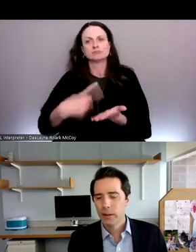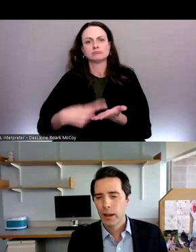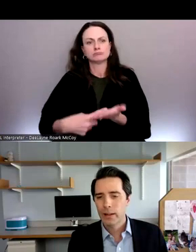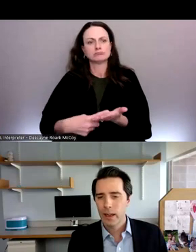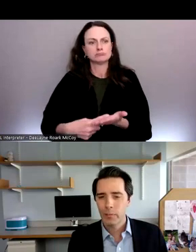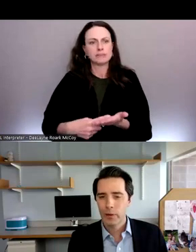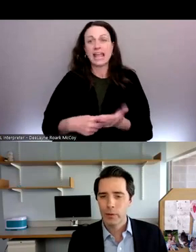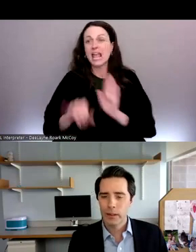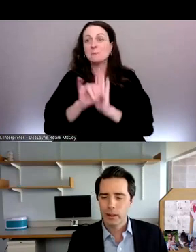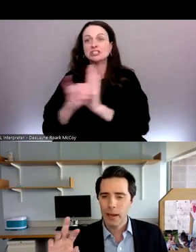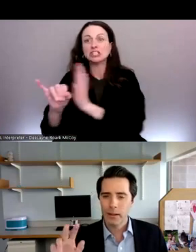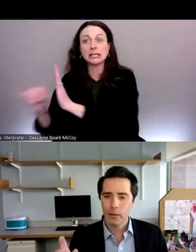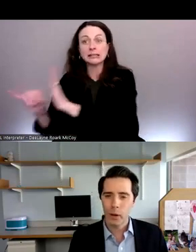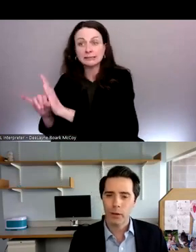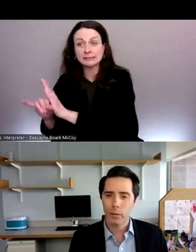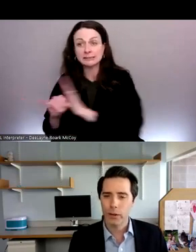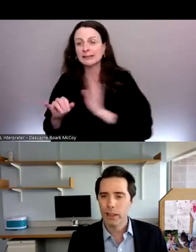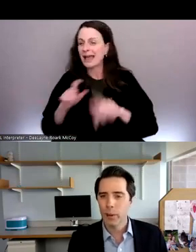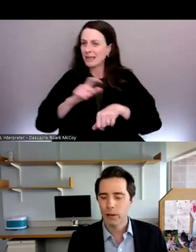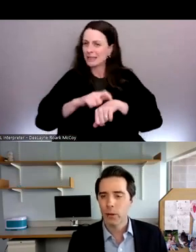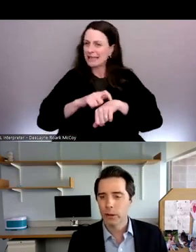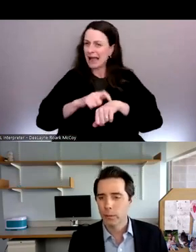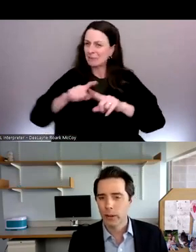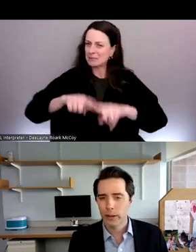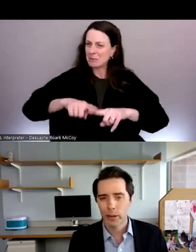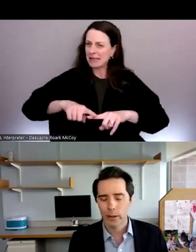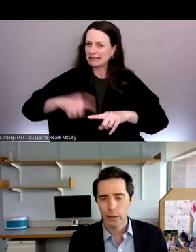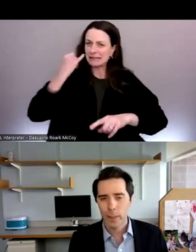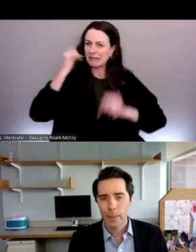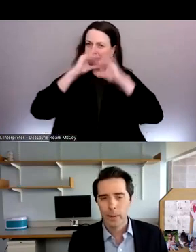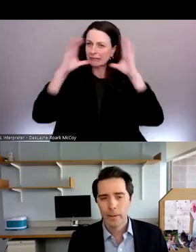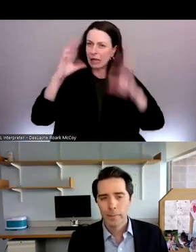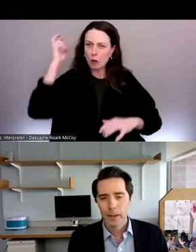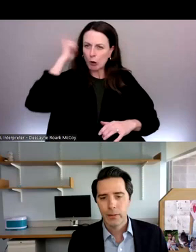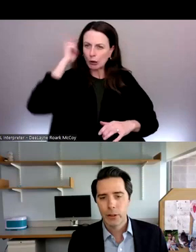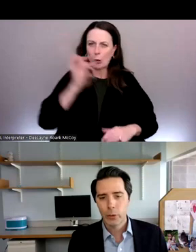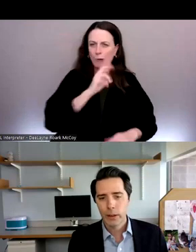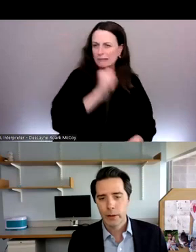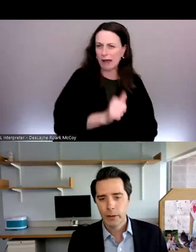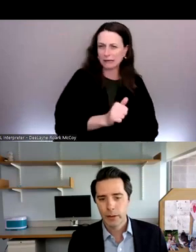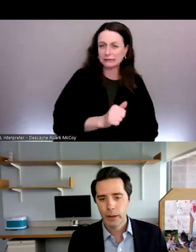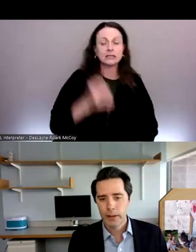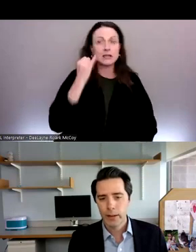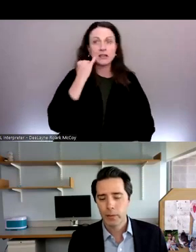and the time frame of this depends on whether we're thinking about a cochlear implant or not